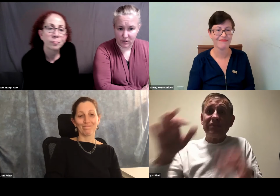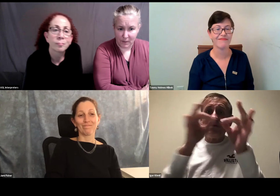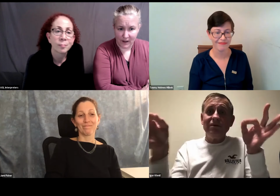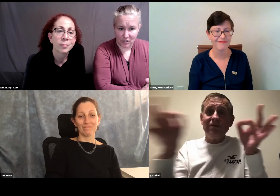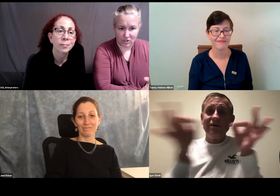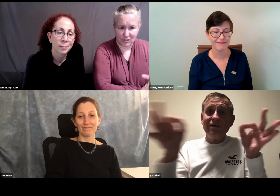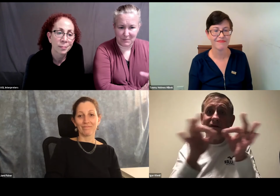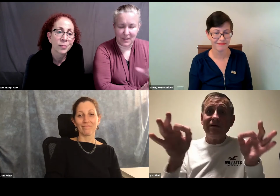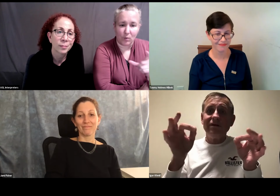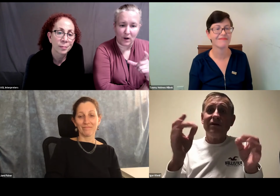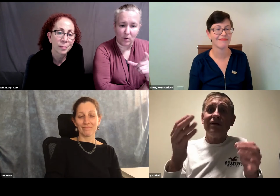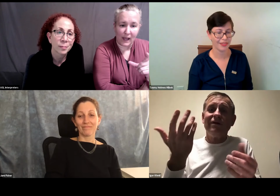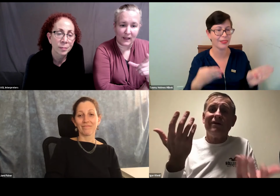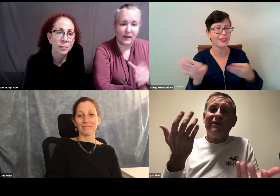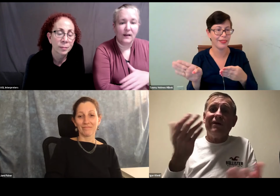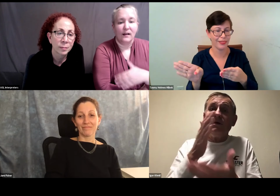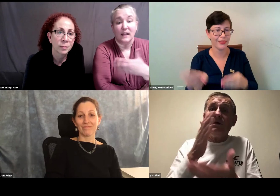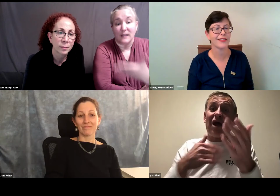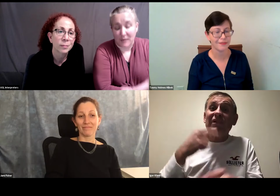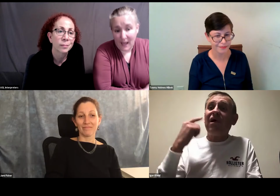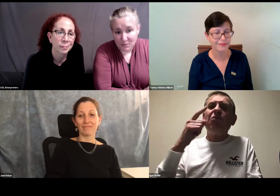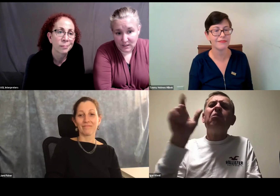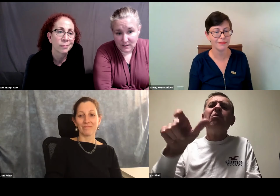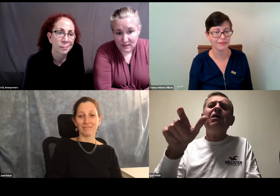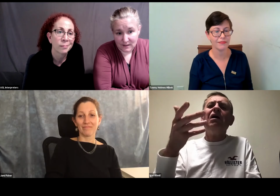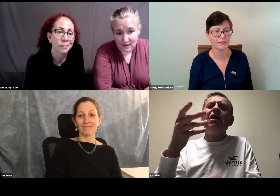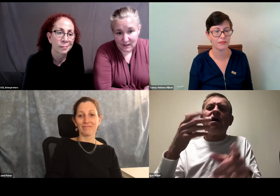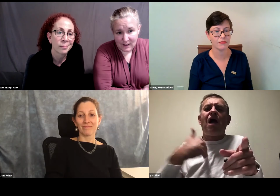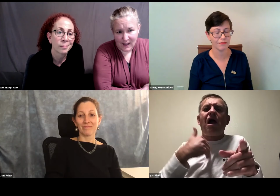the box on your screen, but then it went away, then, can captions and.